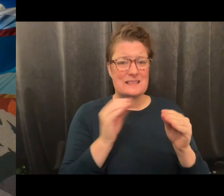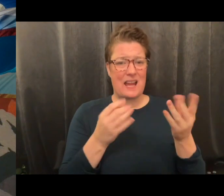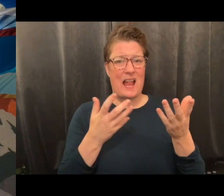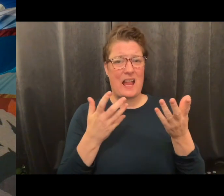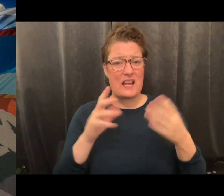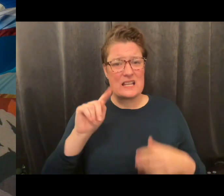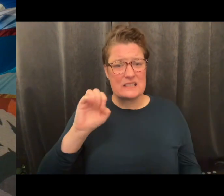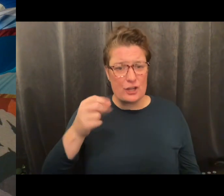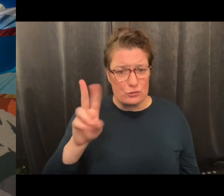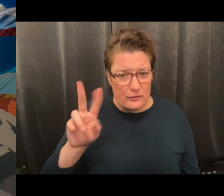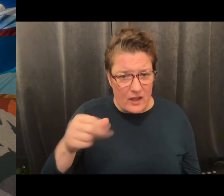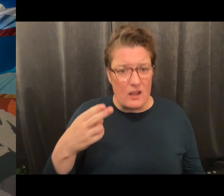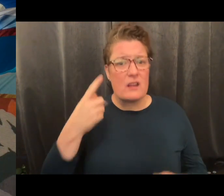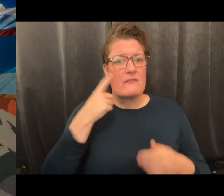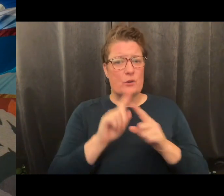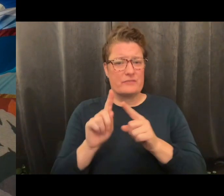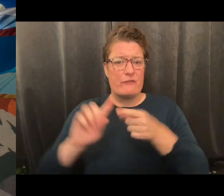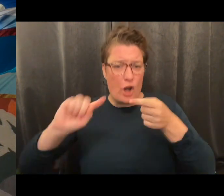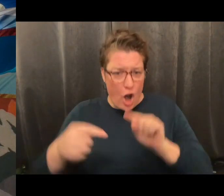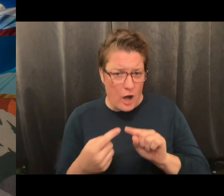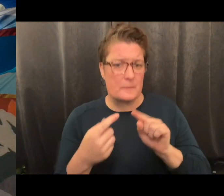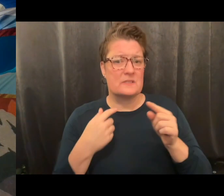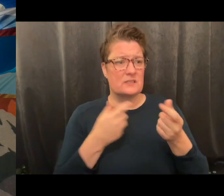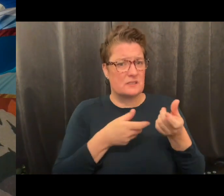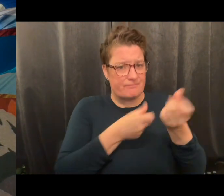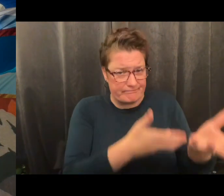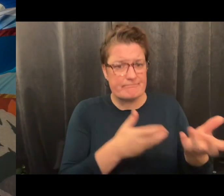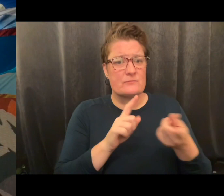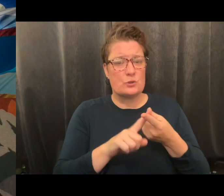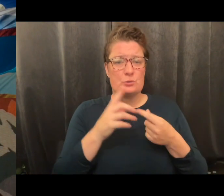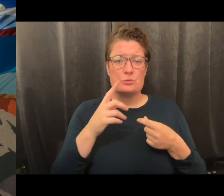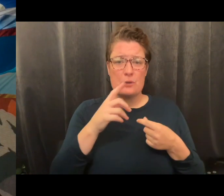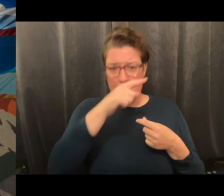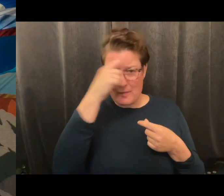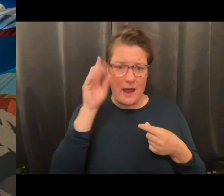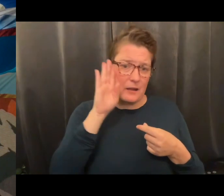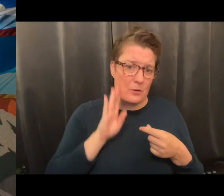so, yeah, we're offering, I mean, it's really, it's for our local community, but it's also going to be online.